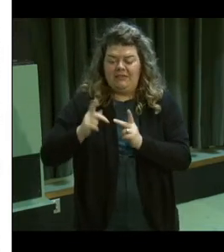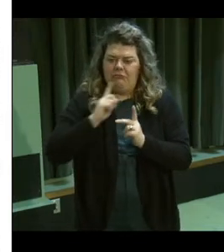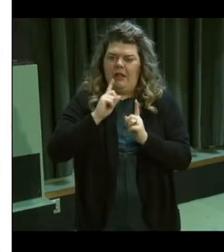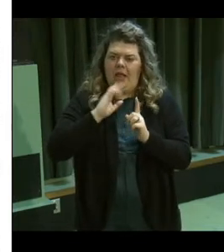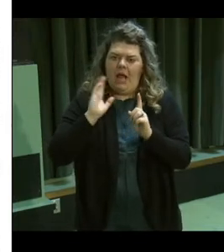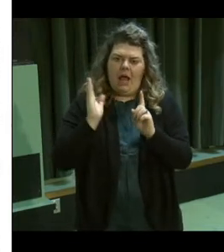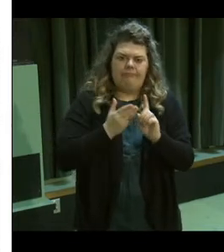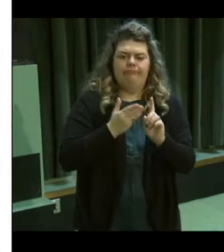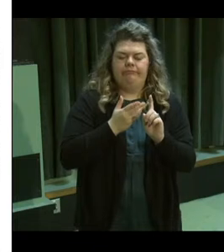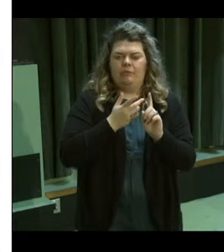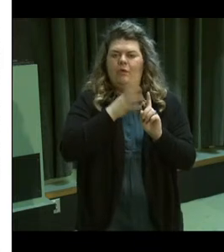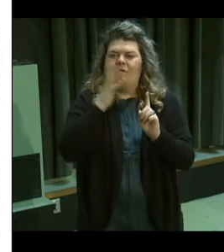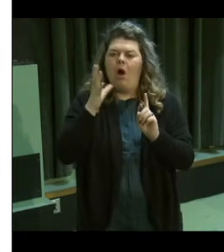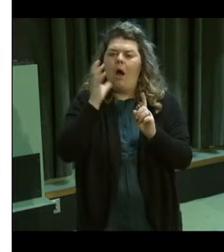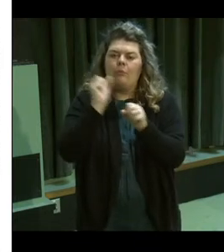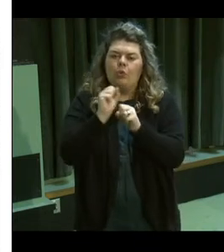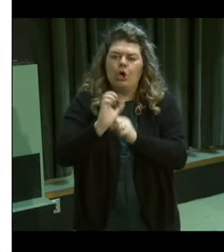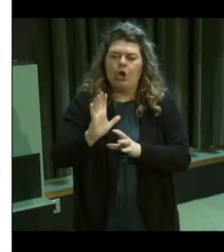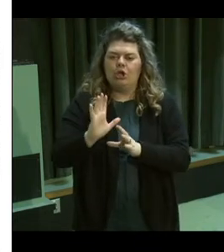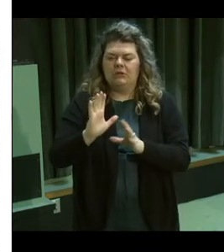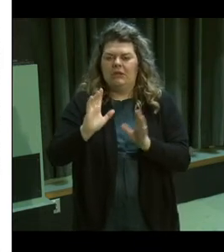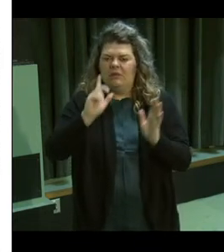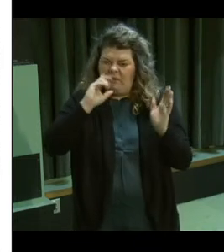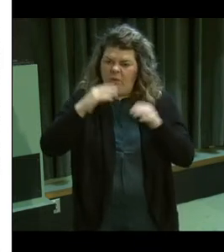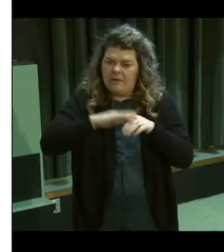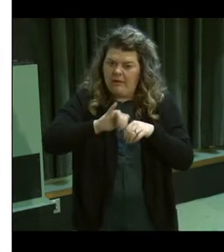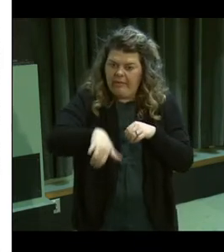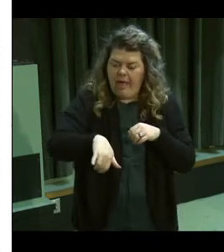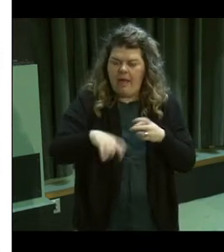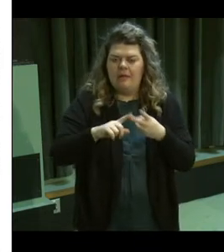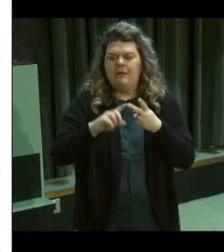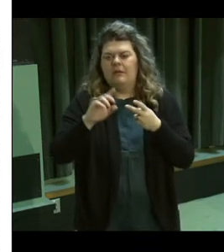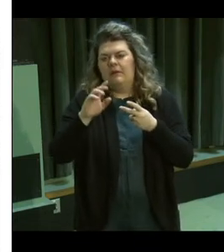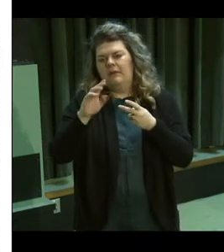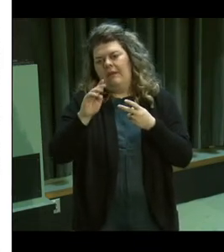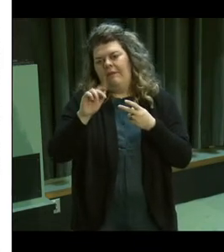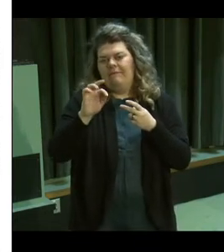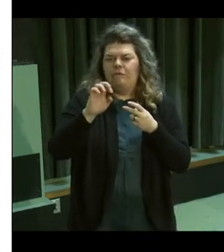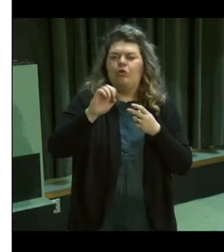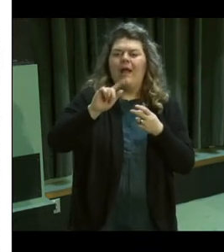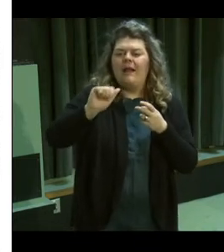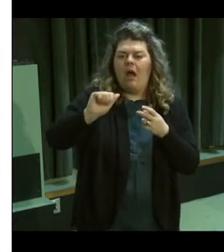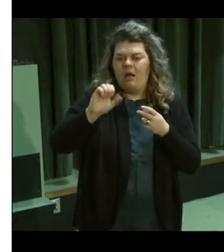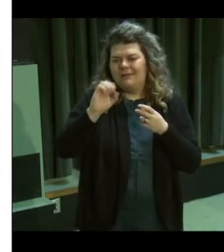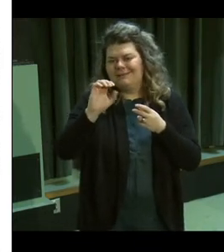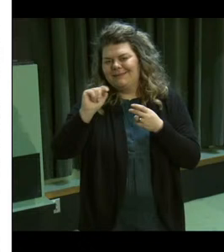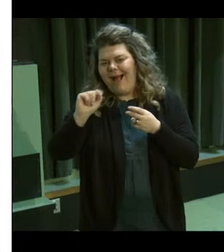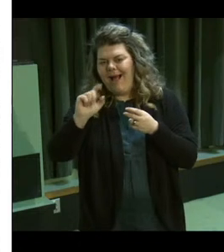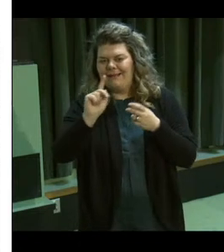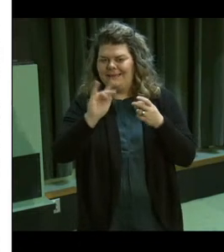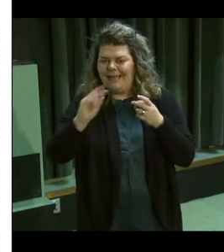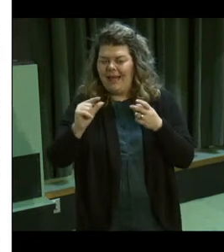attention to the rights of farm workers. Also, Miss Coretta